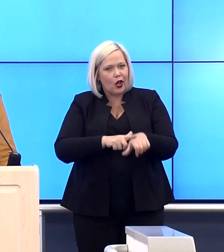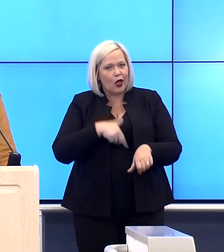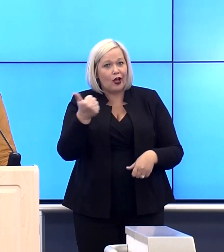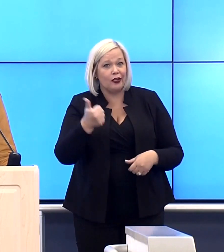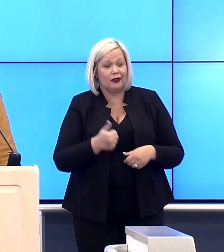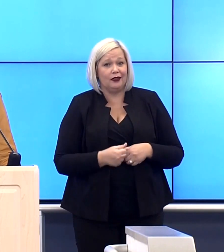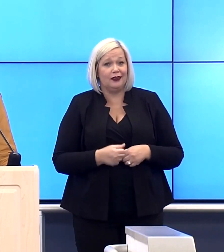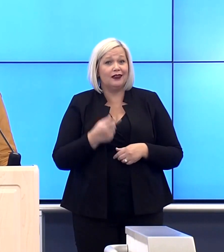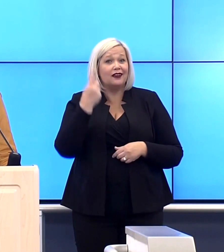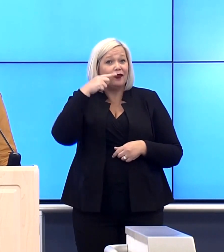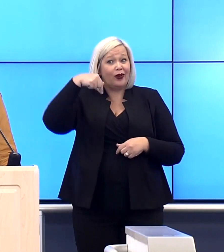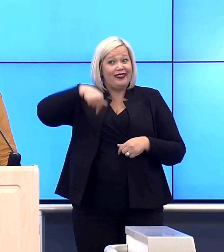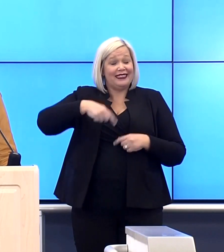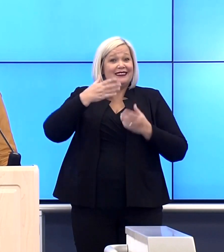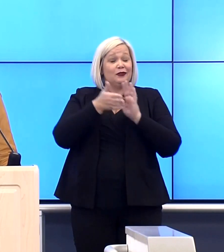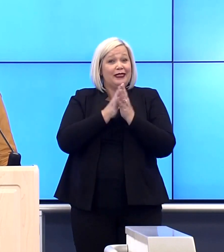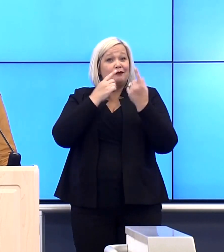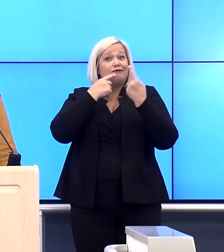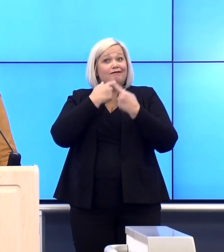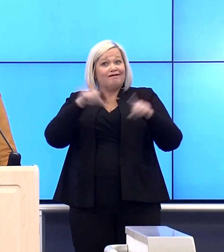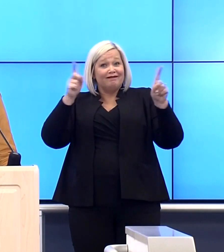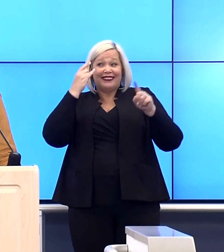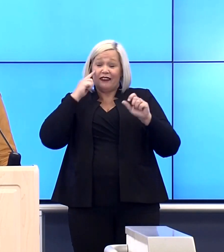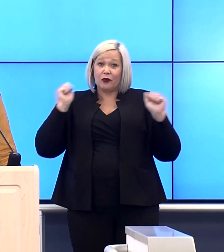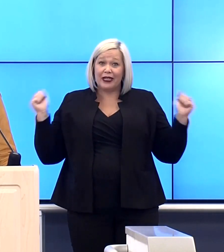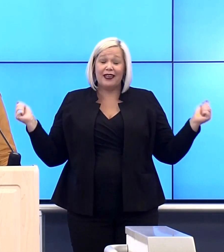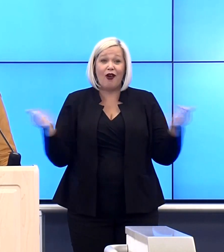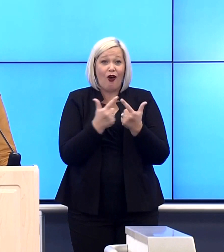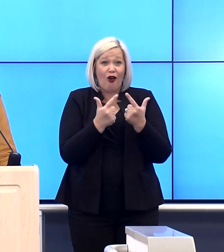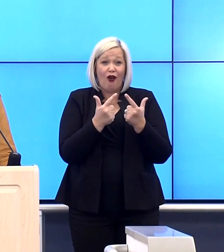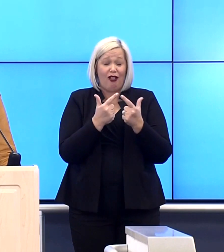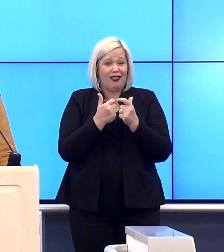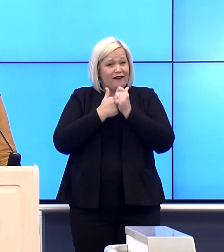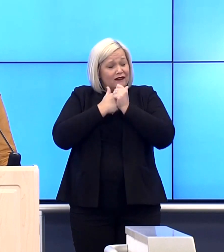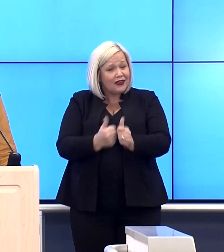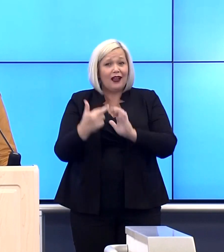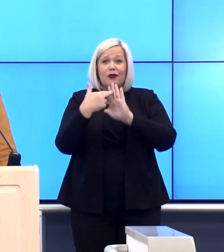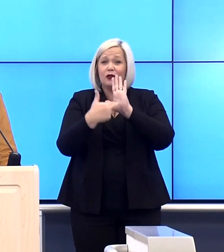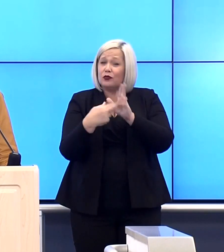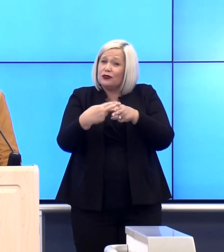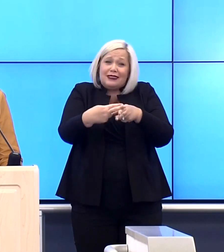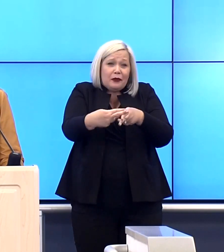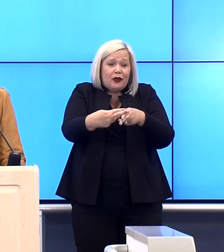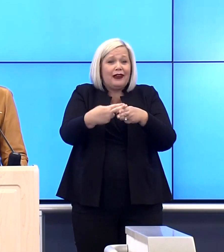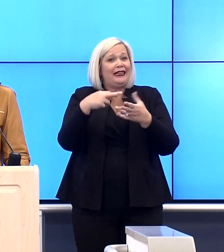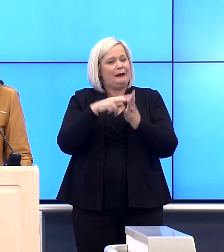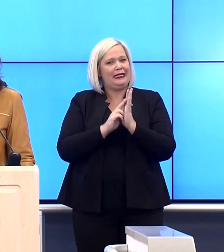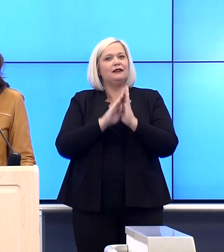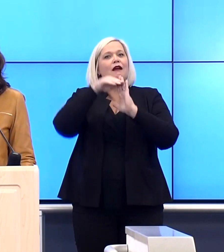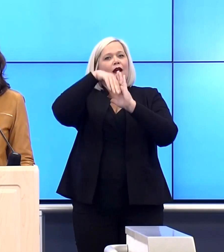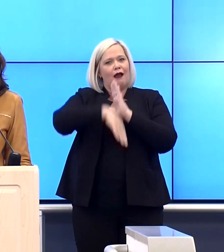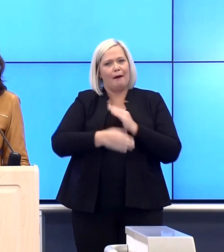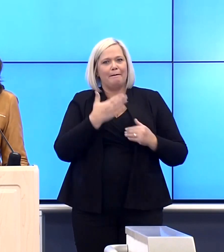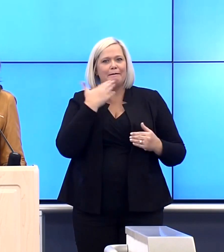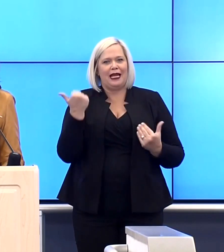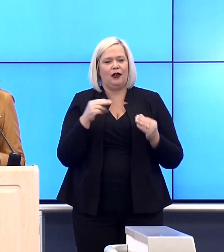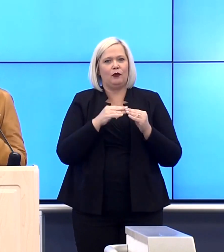AND I THINK THAT’S PART OF THE IMPORTANT POINT HERE IS FOR THIS IMPORTANT POINT HERE IS FOR THIS TO WORK, IF EVERYONE DOES OUR TO WORK, IF EVERYONE DOES OUR PART, WE’RE GOING TO BE IN A PART, WE’RE GOING TO BE IN A MUCH STRONGER POSITION.